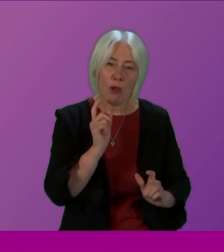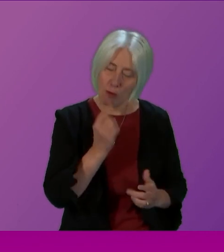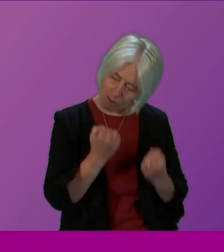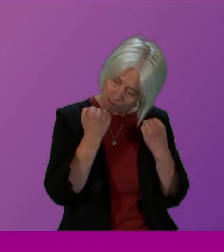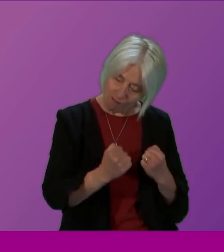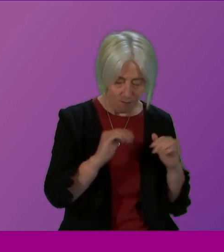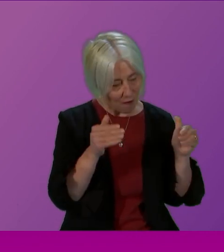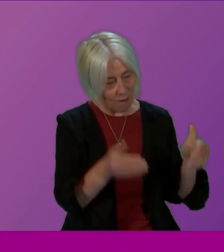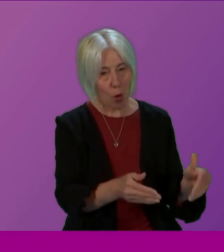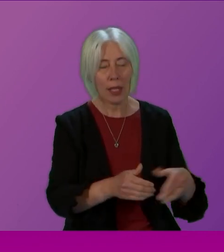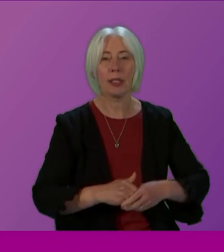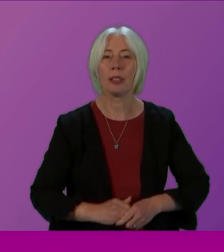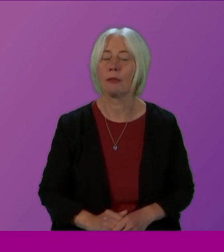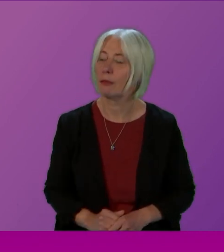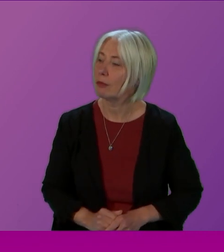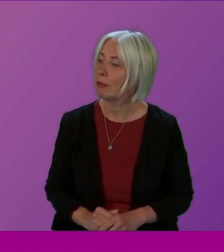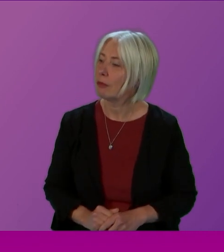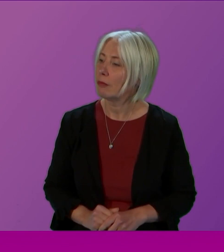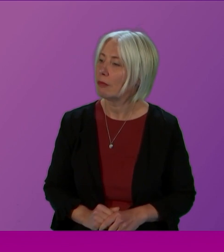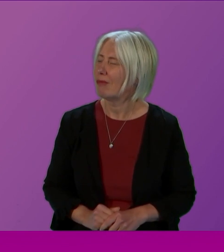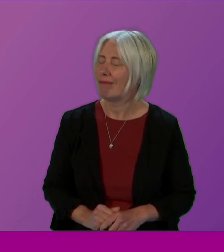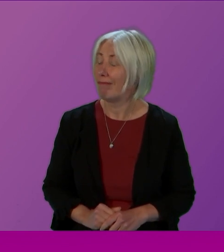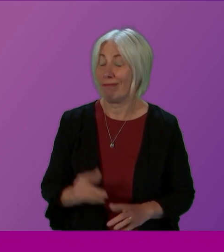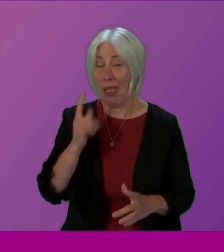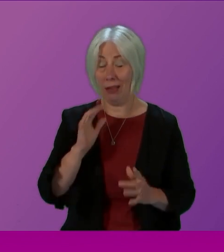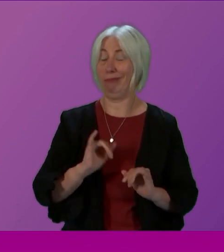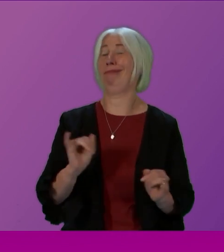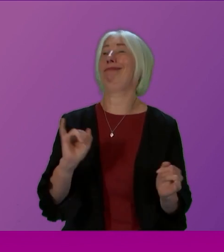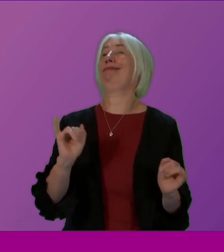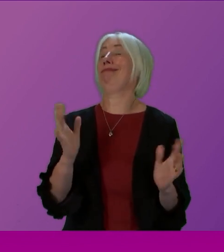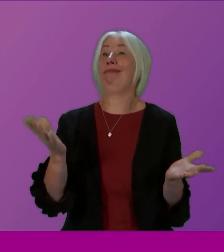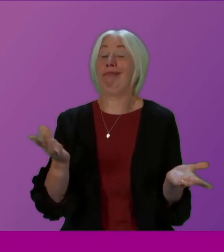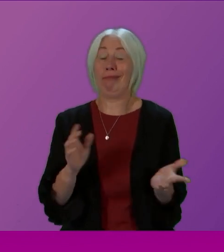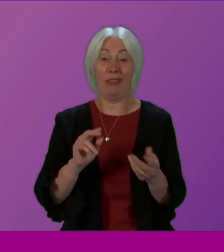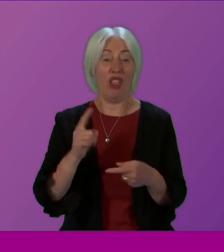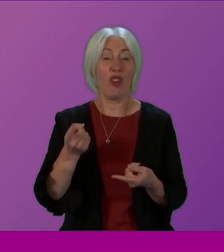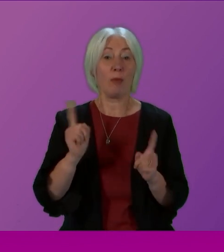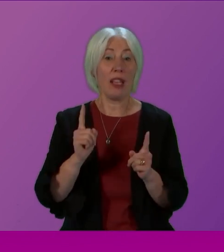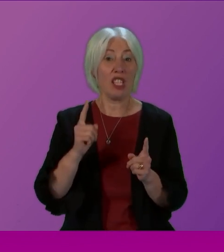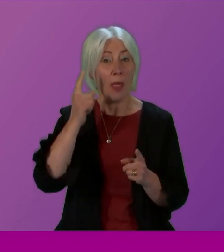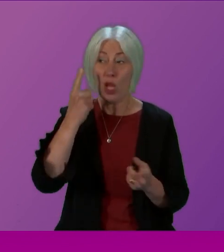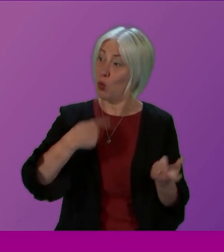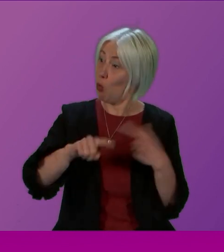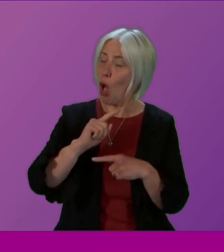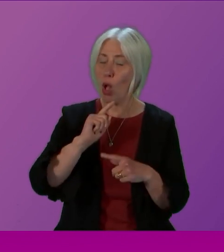I think that it is incredible that the First Minister just expects us all to be happy that